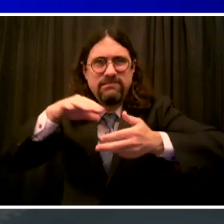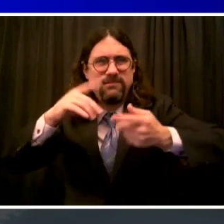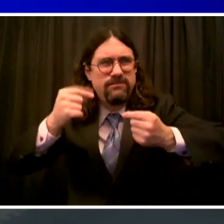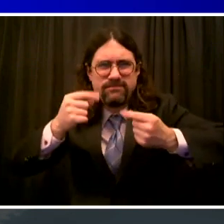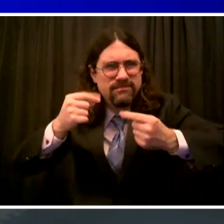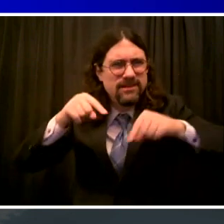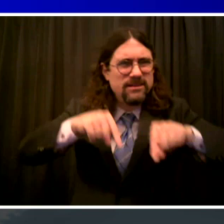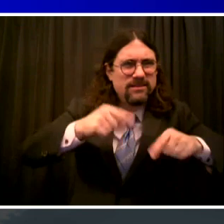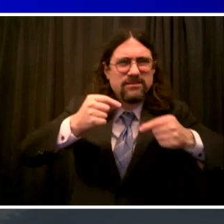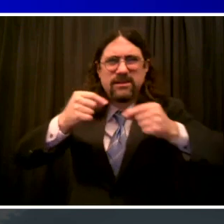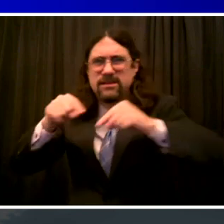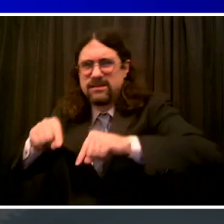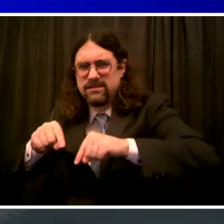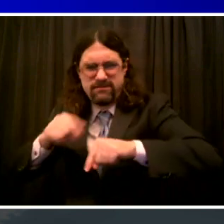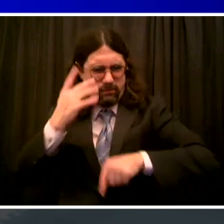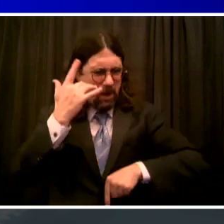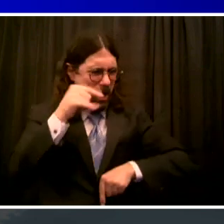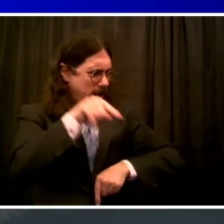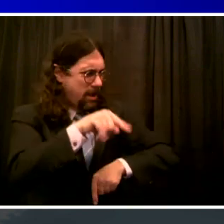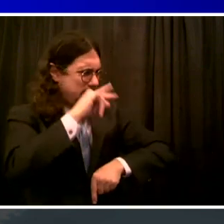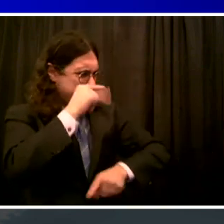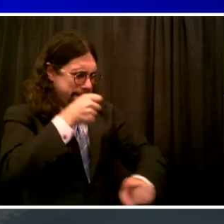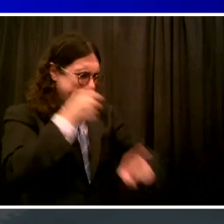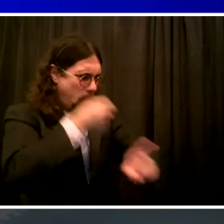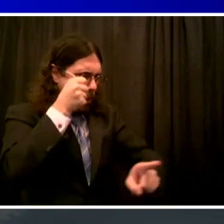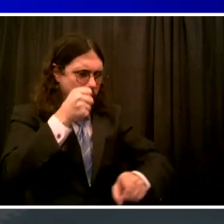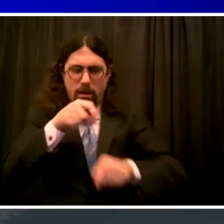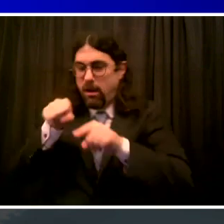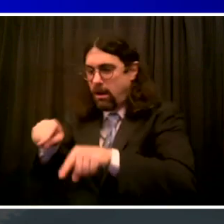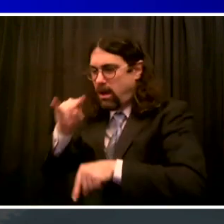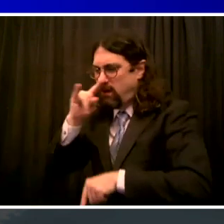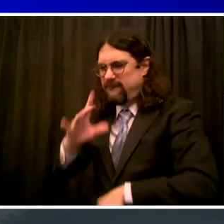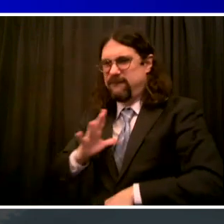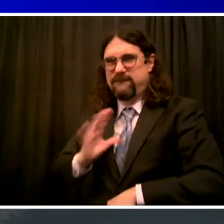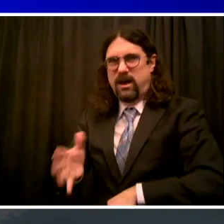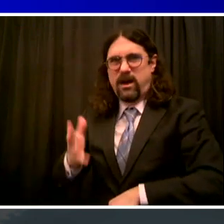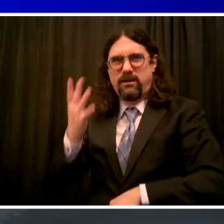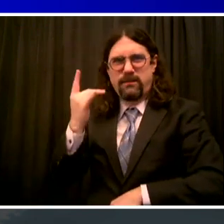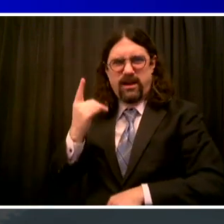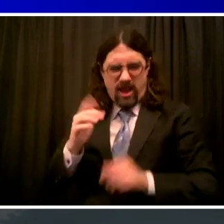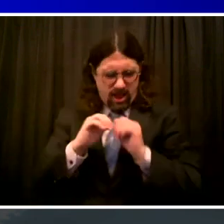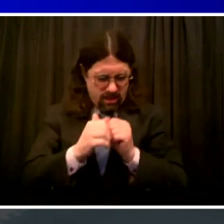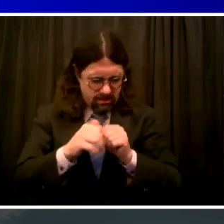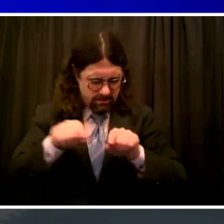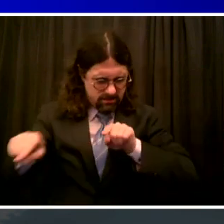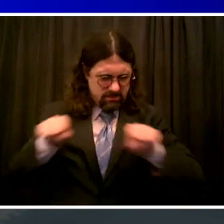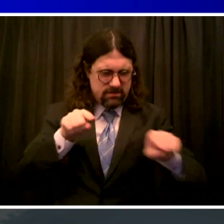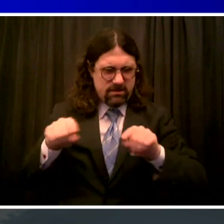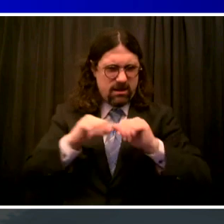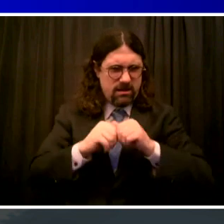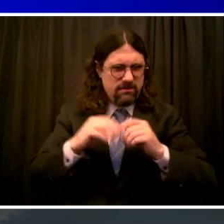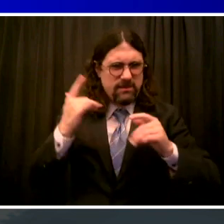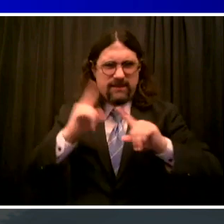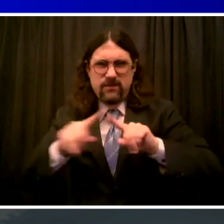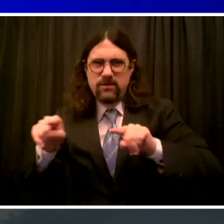WEDON'T NKOW . WE DON'T KNOW WHY IT MAKES SOME KIDS SUSCEPTIBLE. WHY SOME KIDS AND NOT OTHERS.